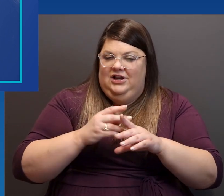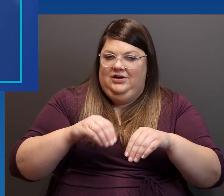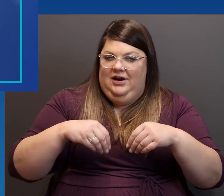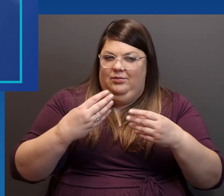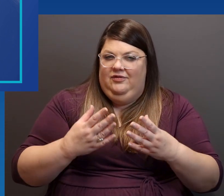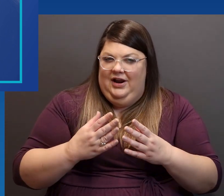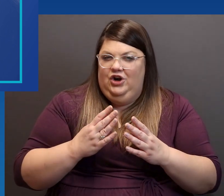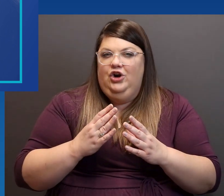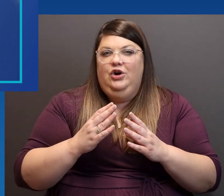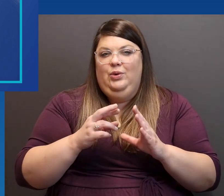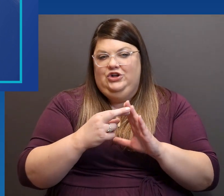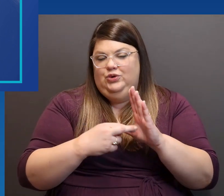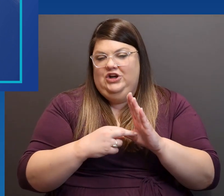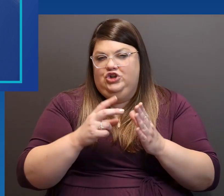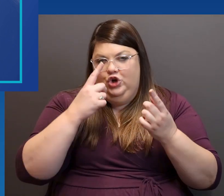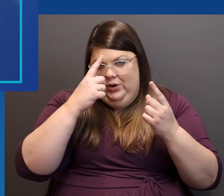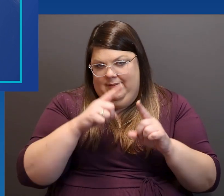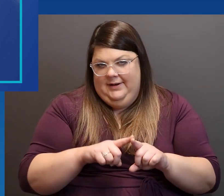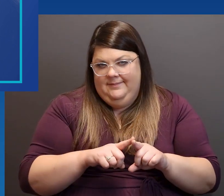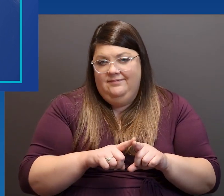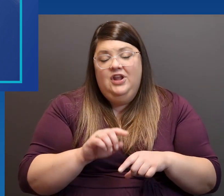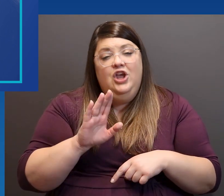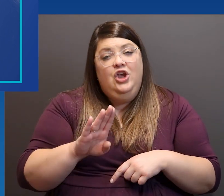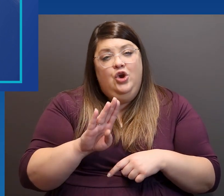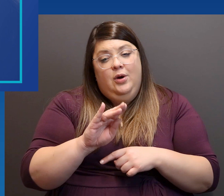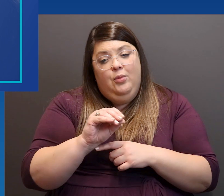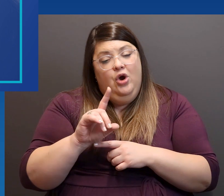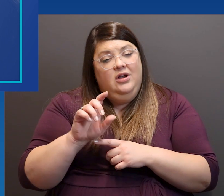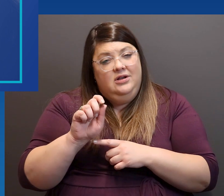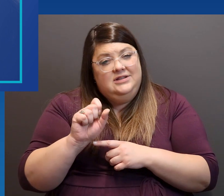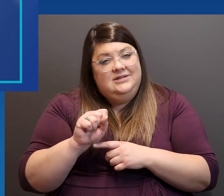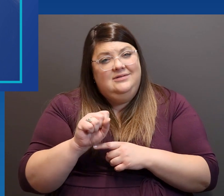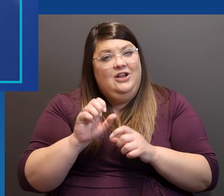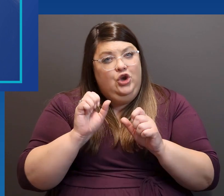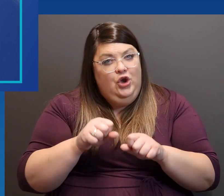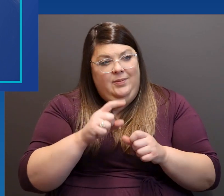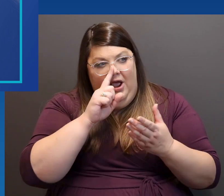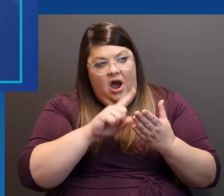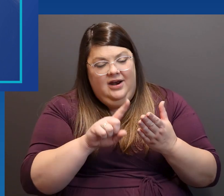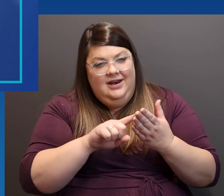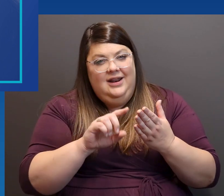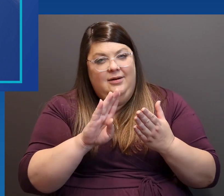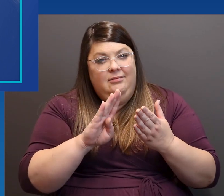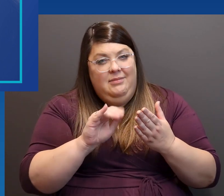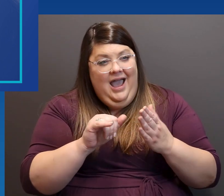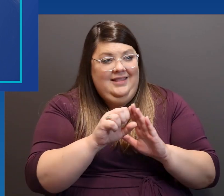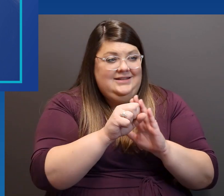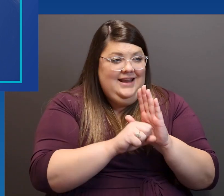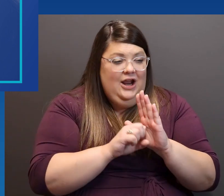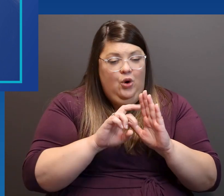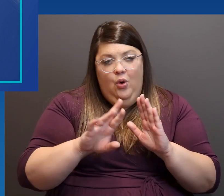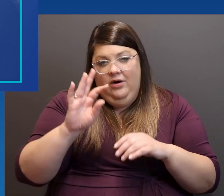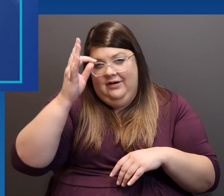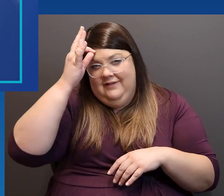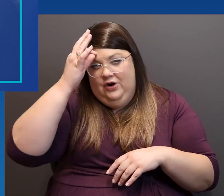Your books and records are subject to audit by the state and where applicable, the federal government to the extent that the books and records